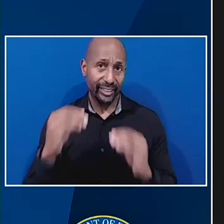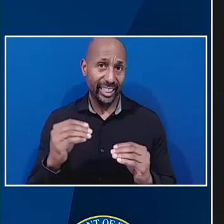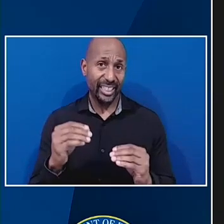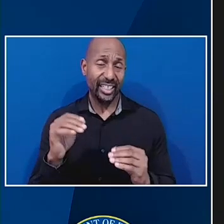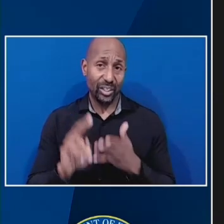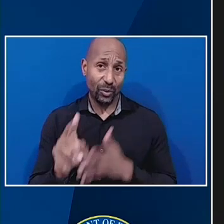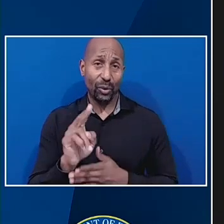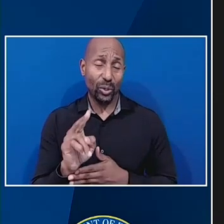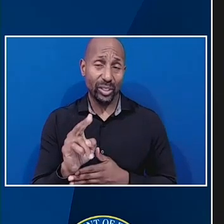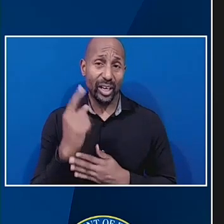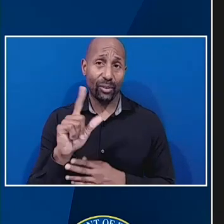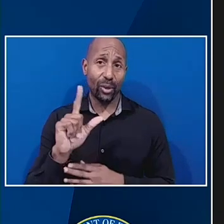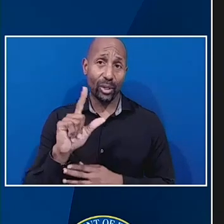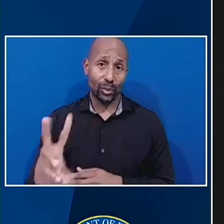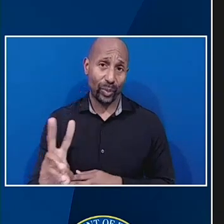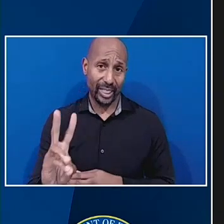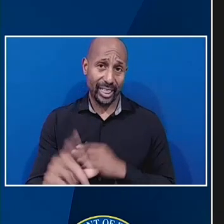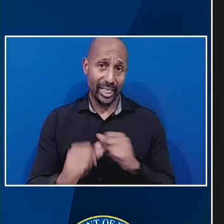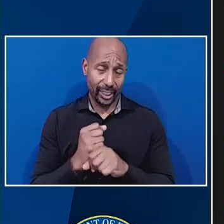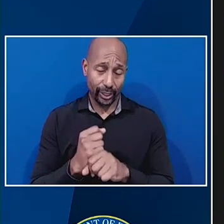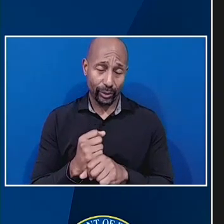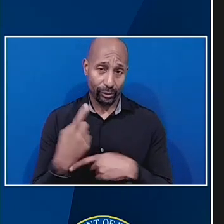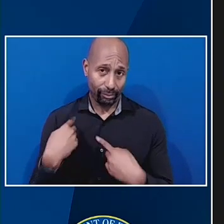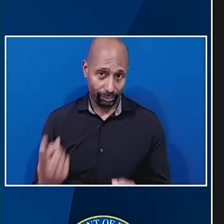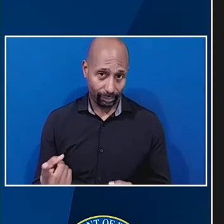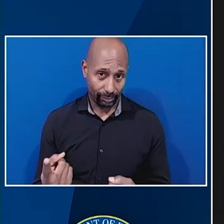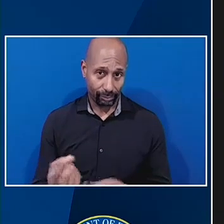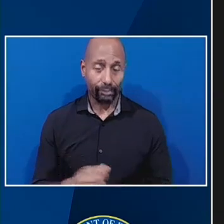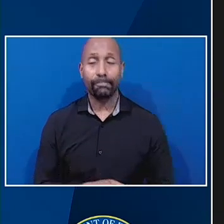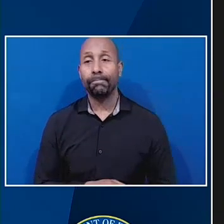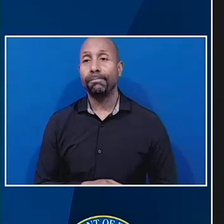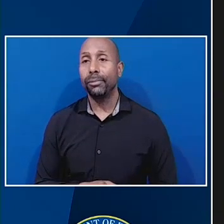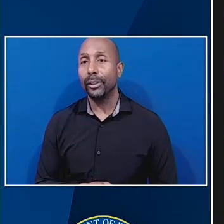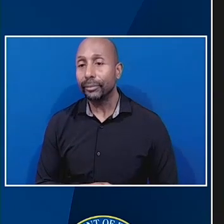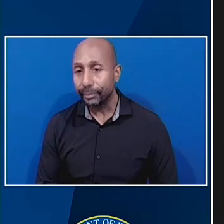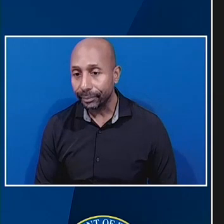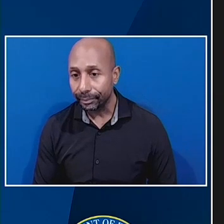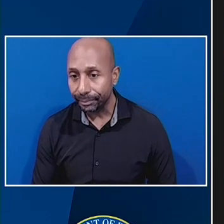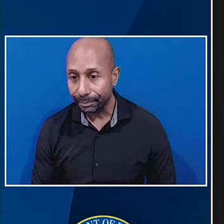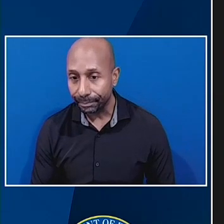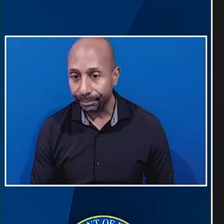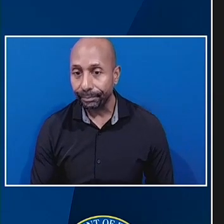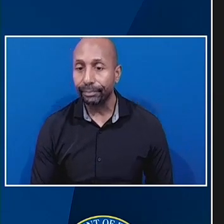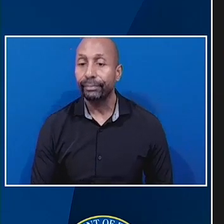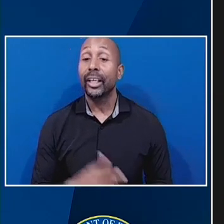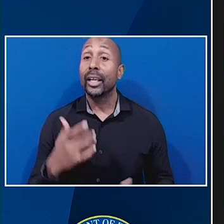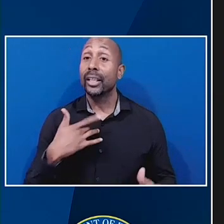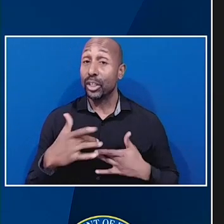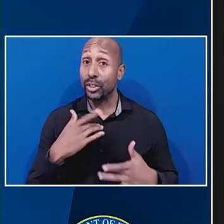26 years, and a constant concern of mine over the years has been the cost of materials for our students.